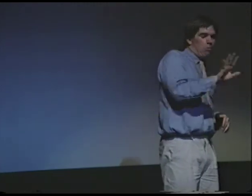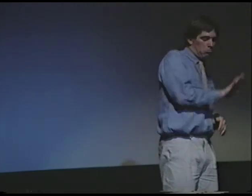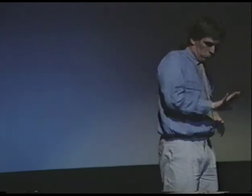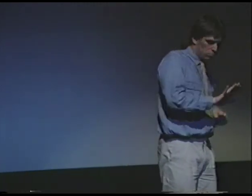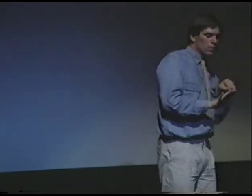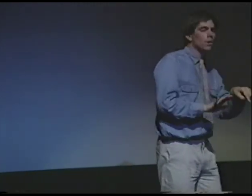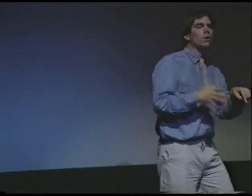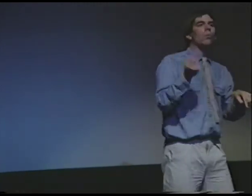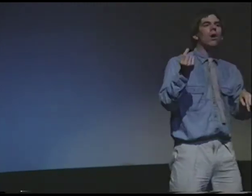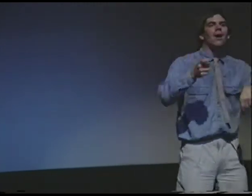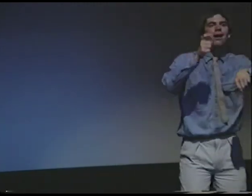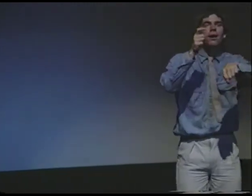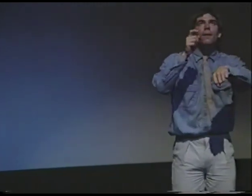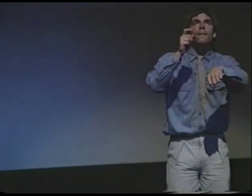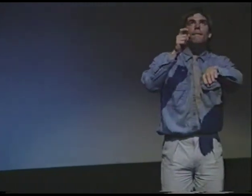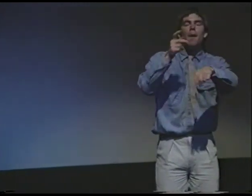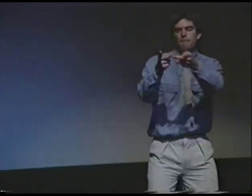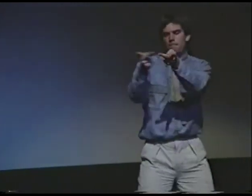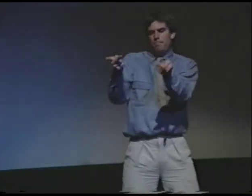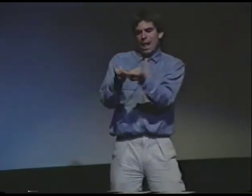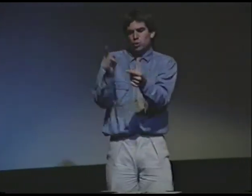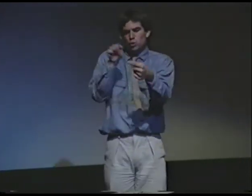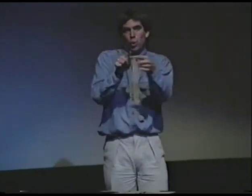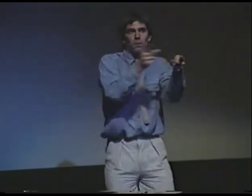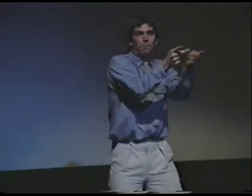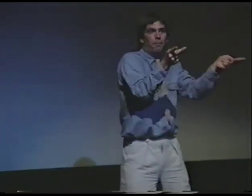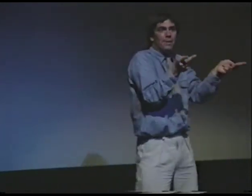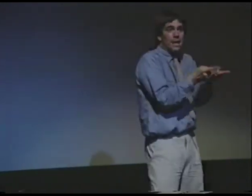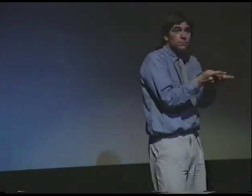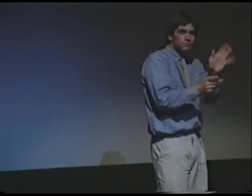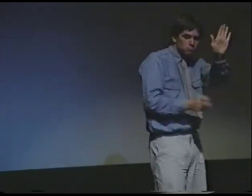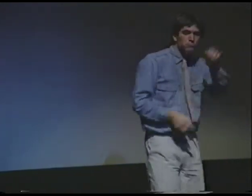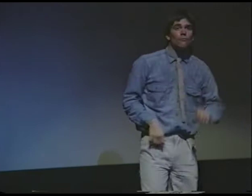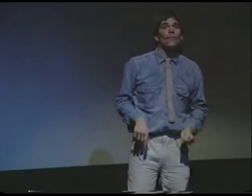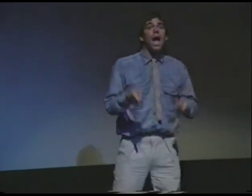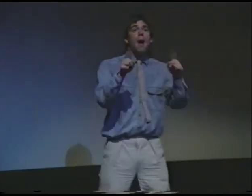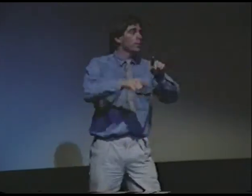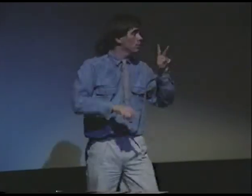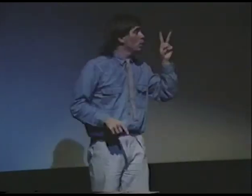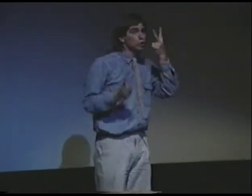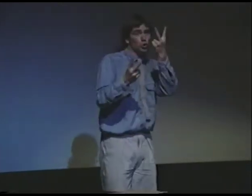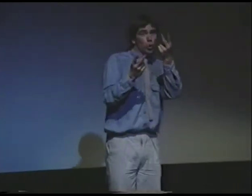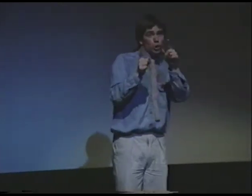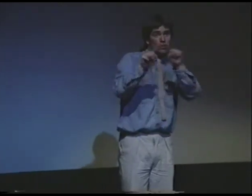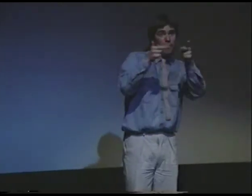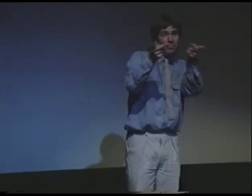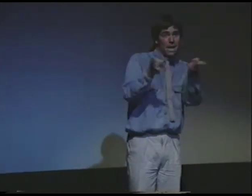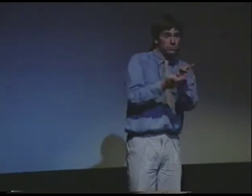Around '83, '84, I started playing with place to place.